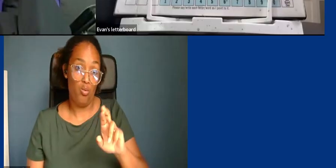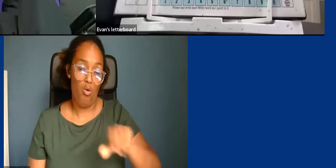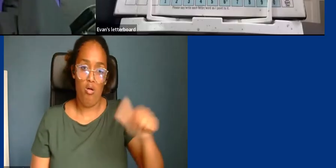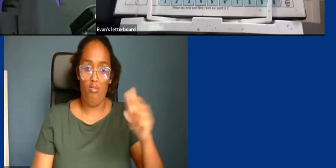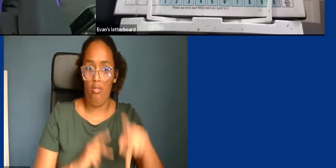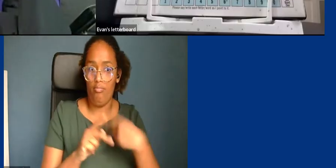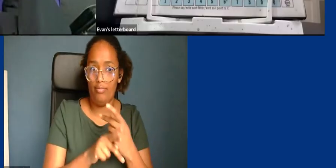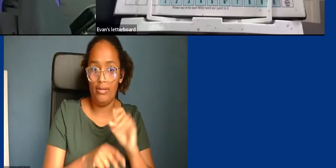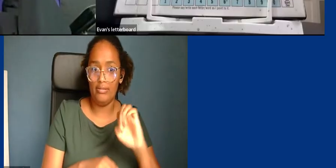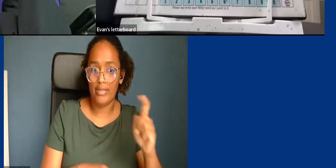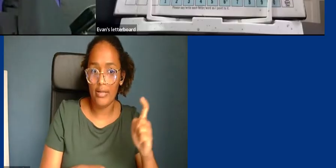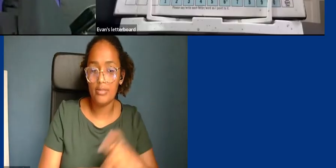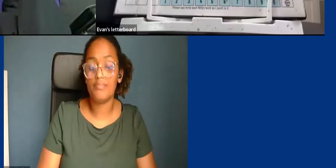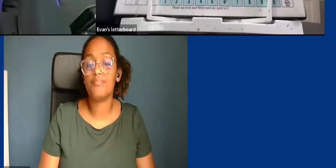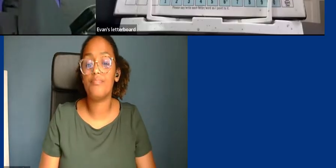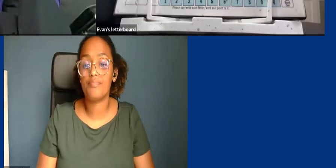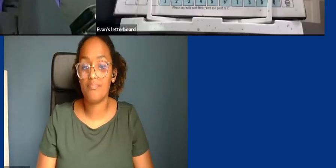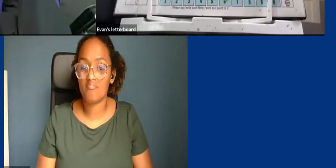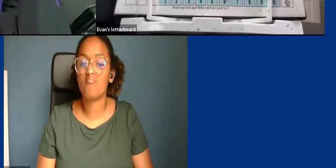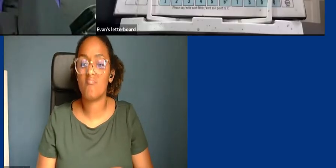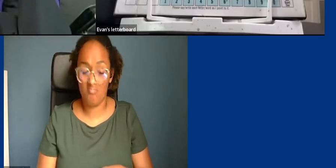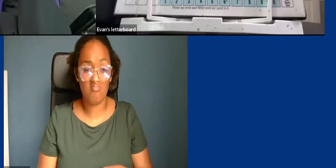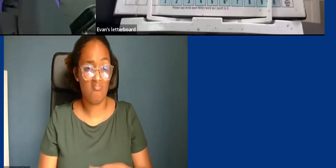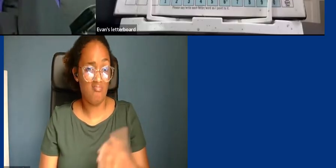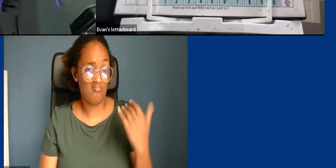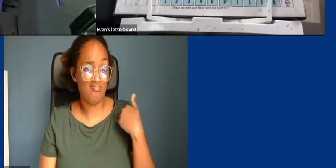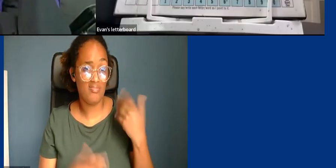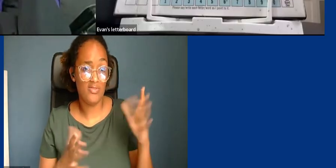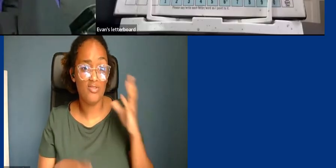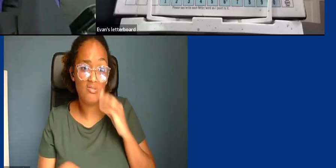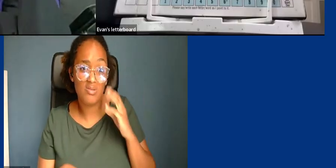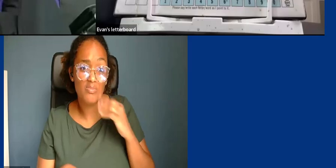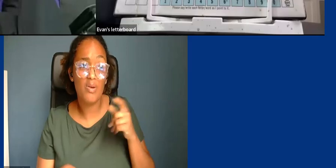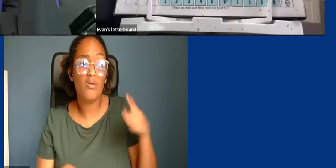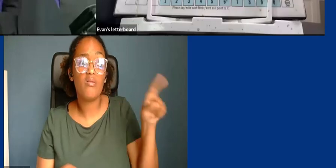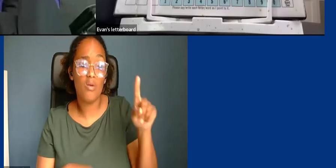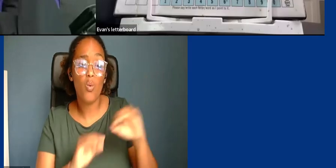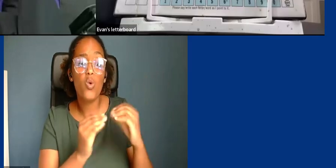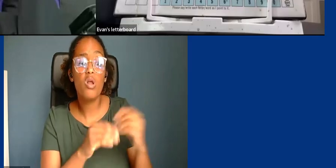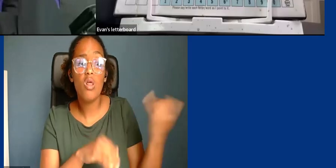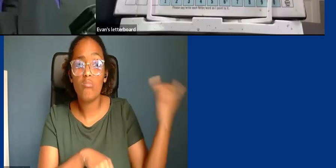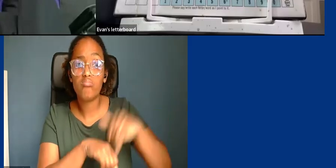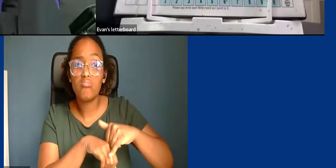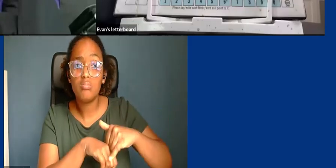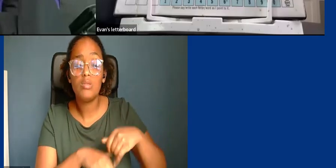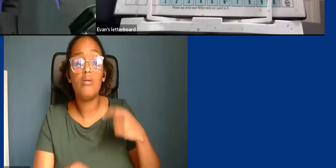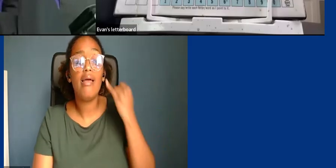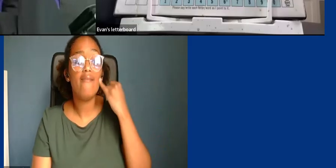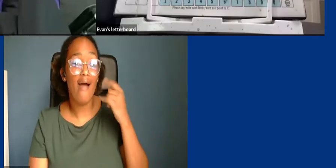up on me for asking the simple question, do you have information pertaining to sex and disability?